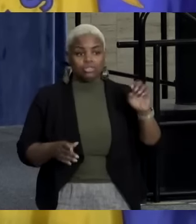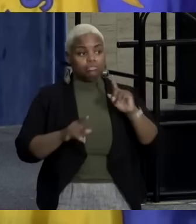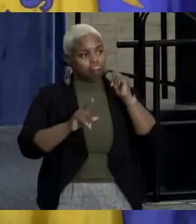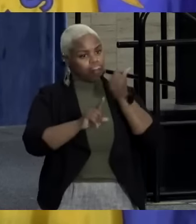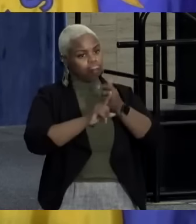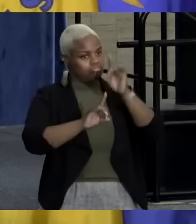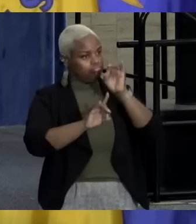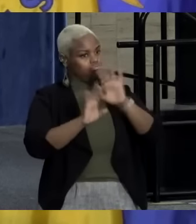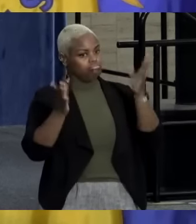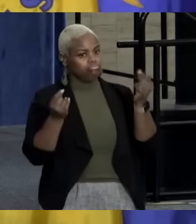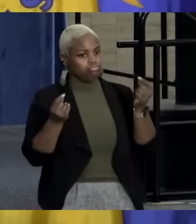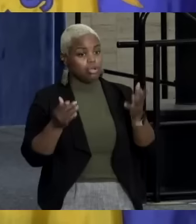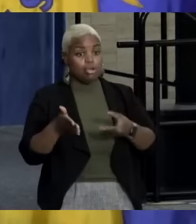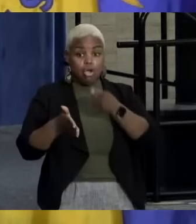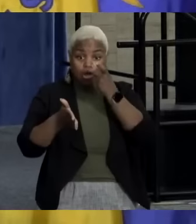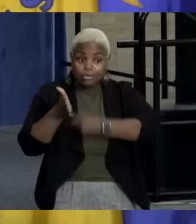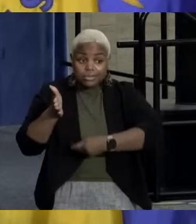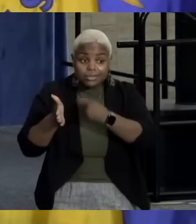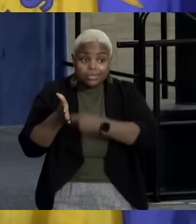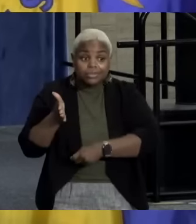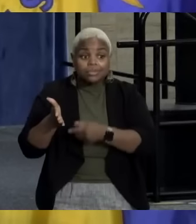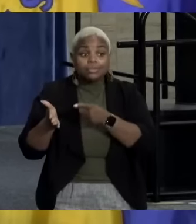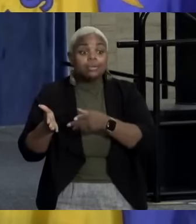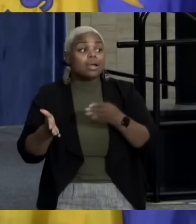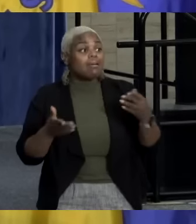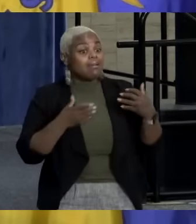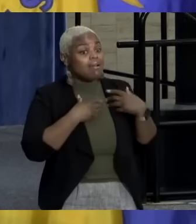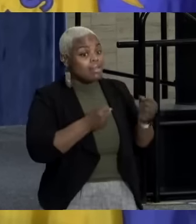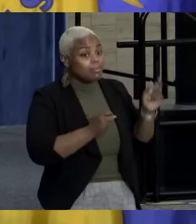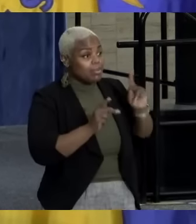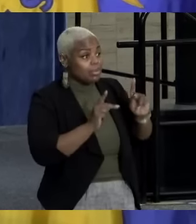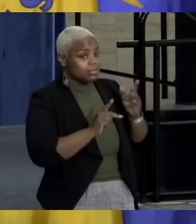price of goods and services and the health of the population, something we're focused on.